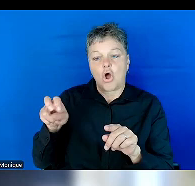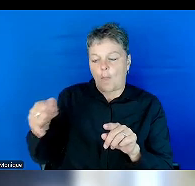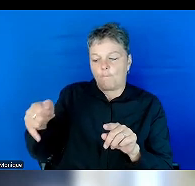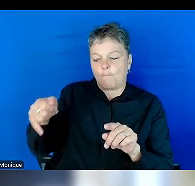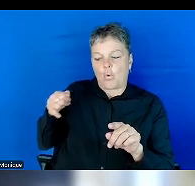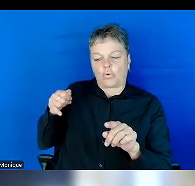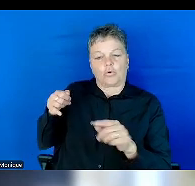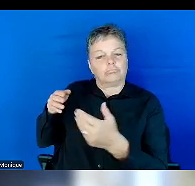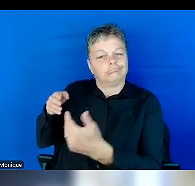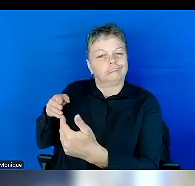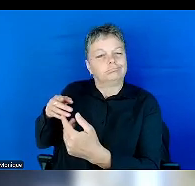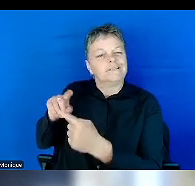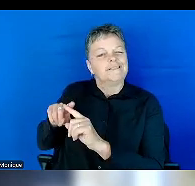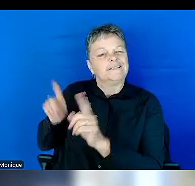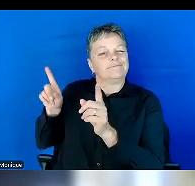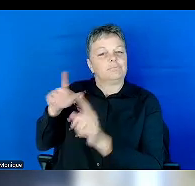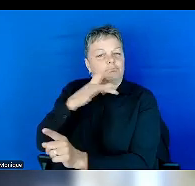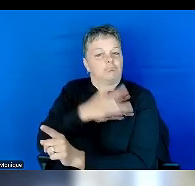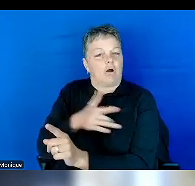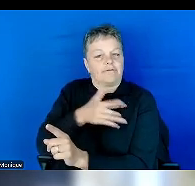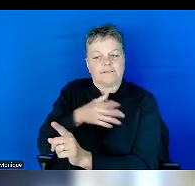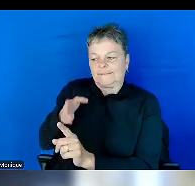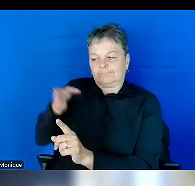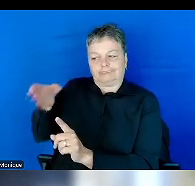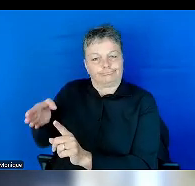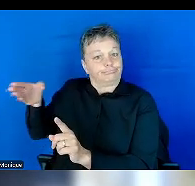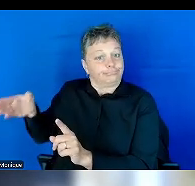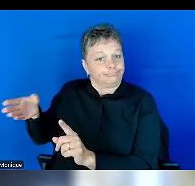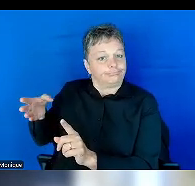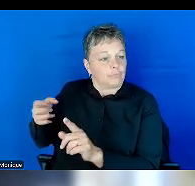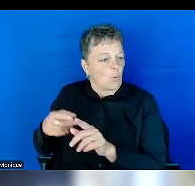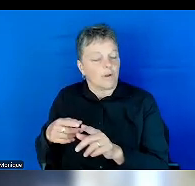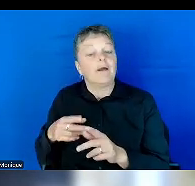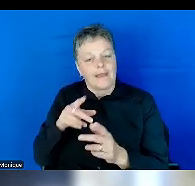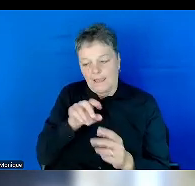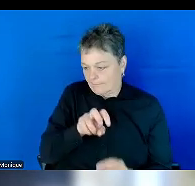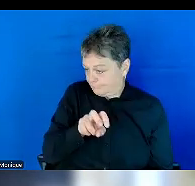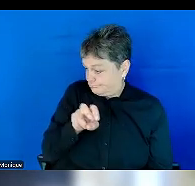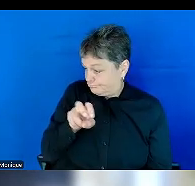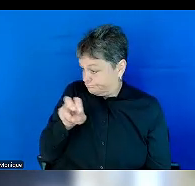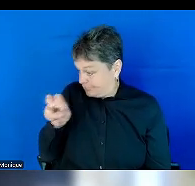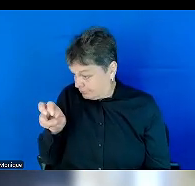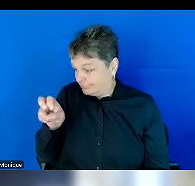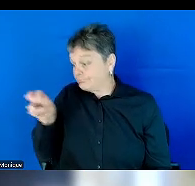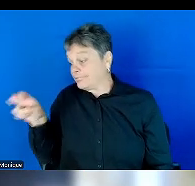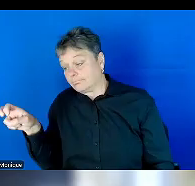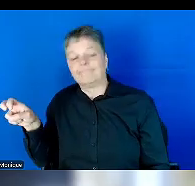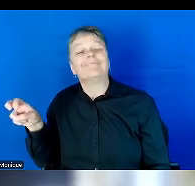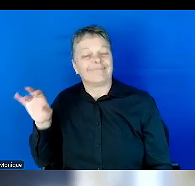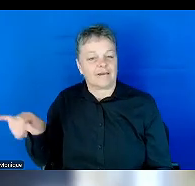um like airplanes travel to to different countries as well. Uh but again the